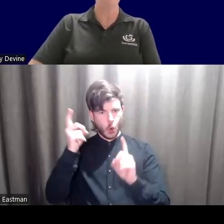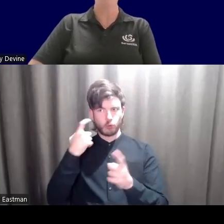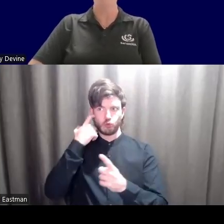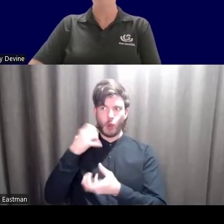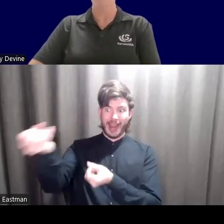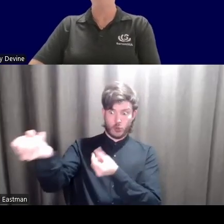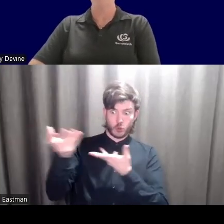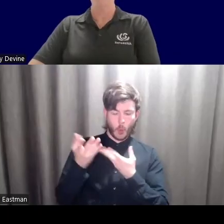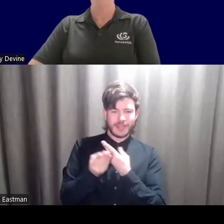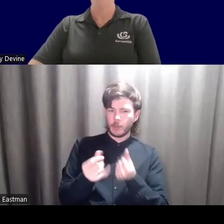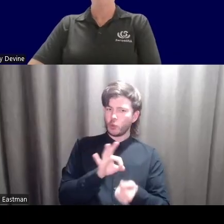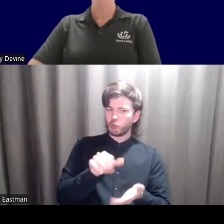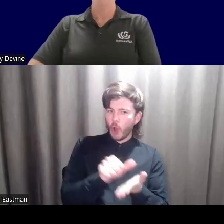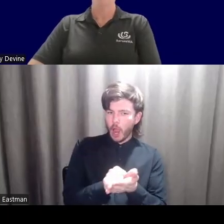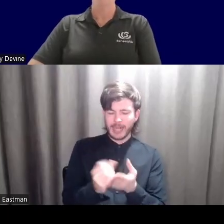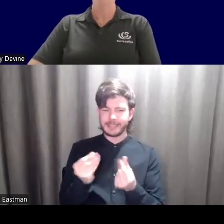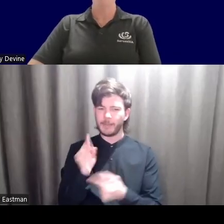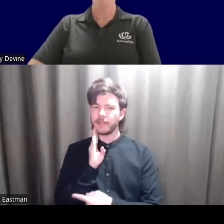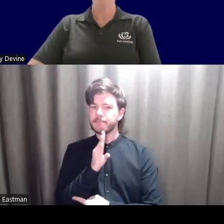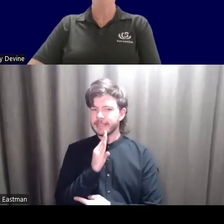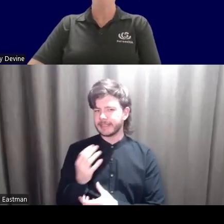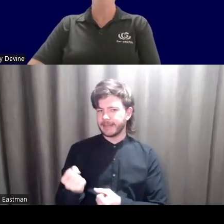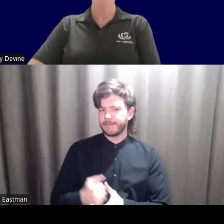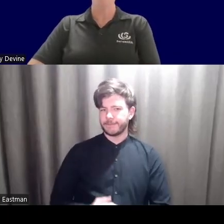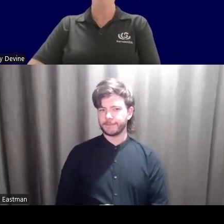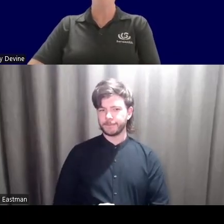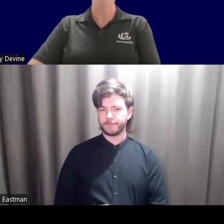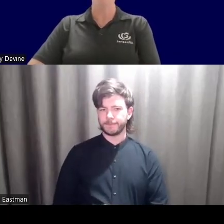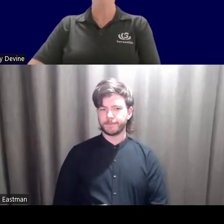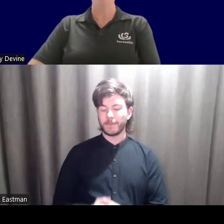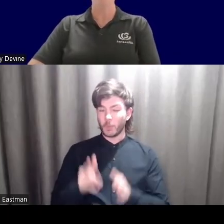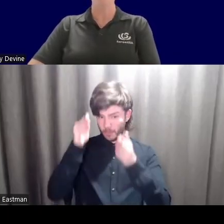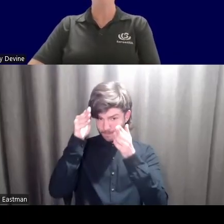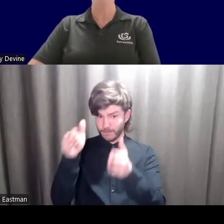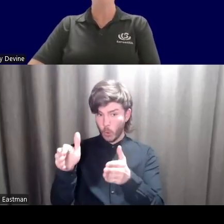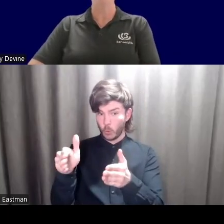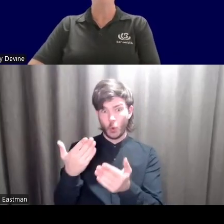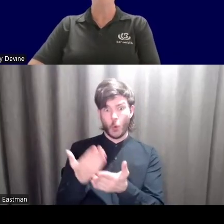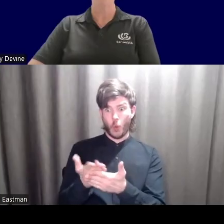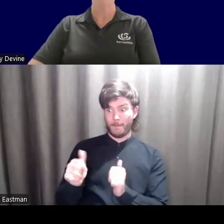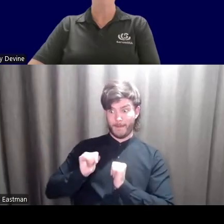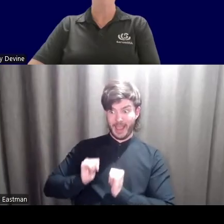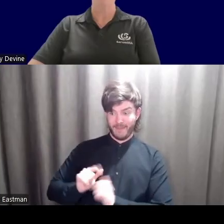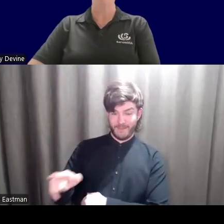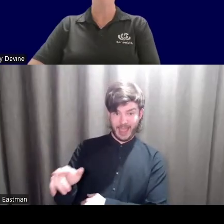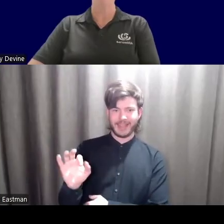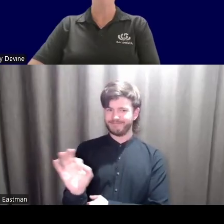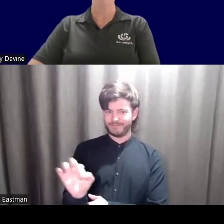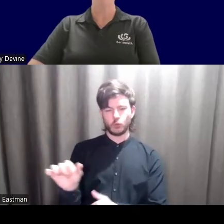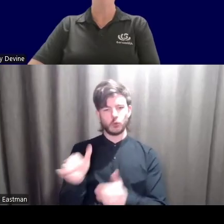in their life. The focus is not on the behaviour rather than the why someone may use a behaviour